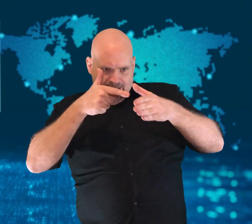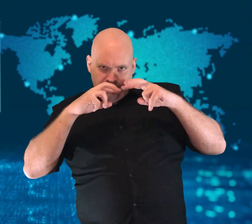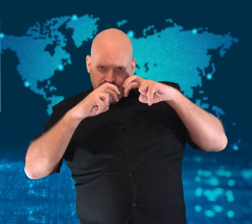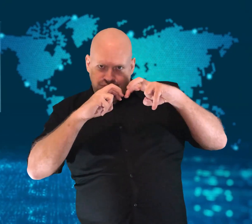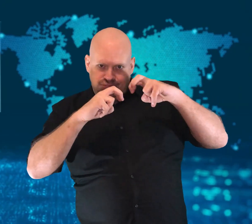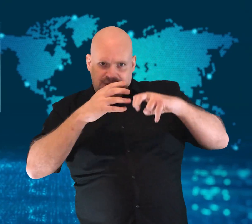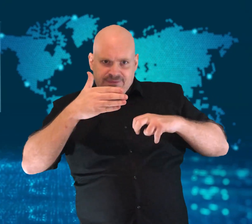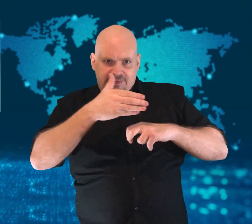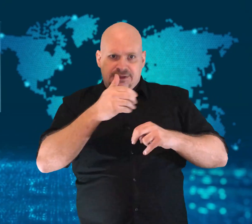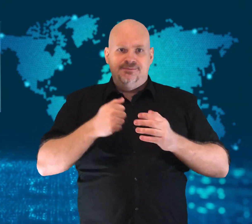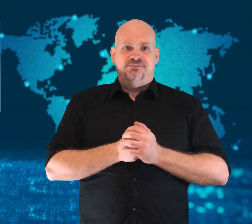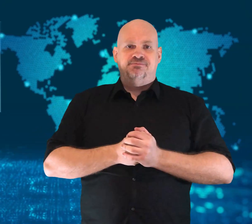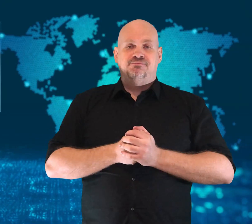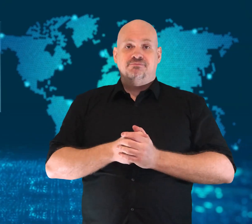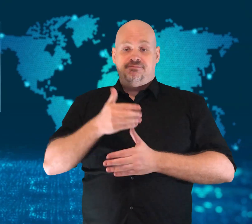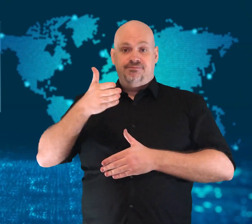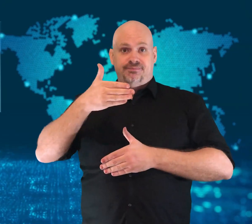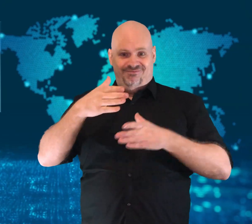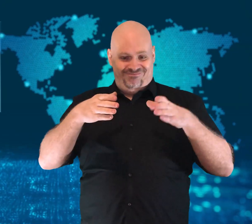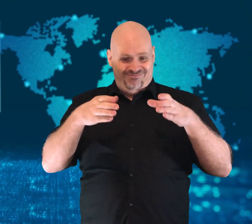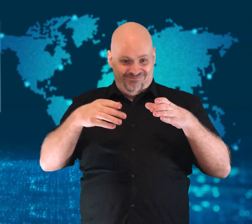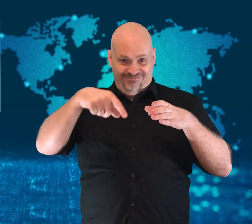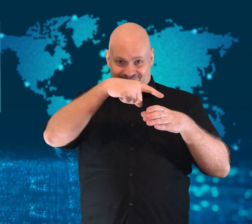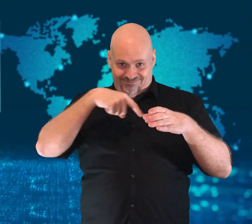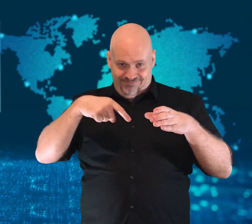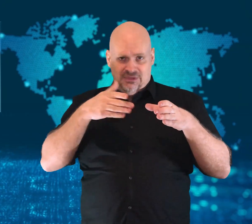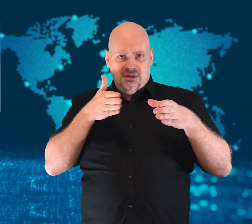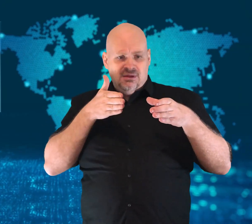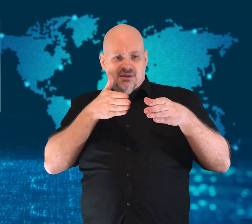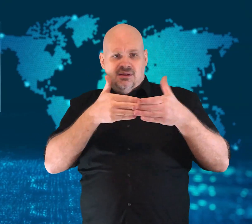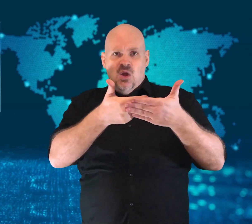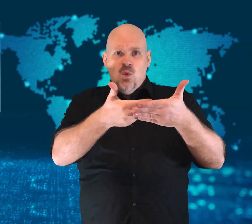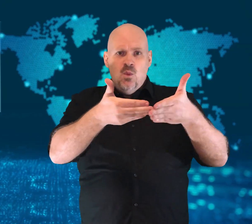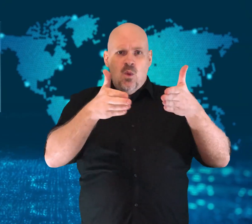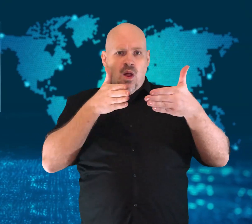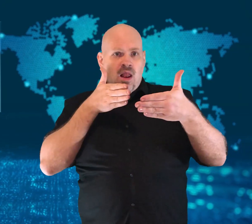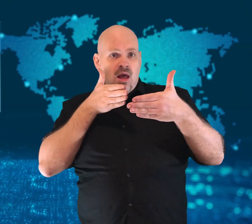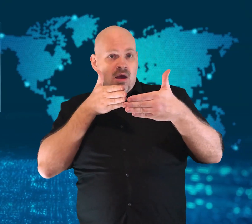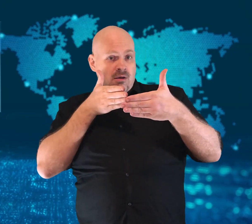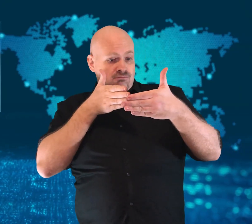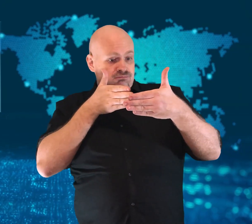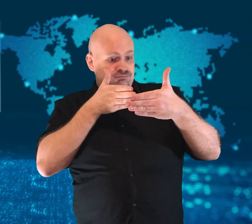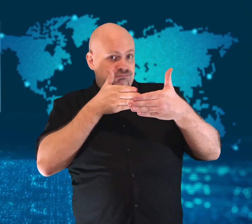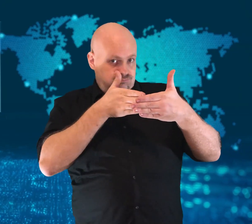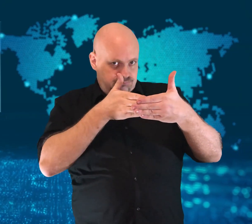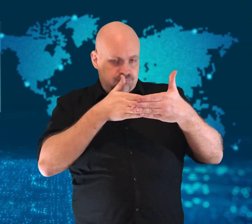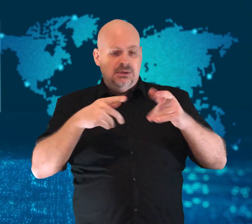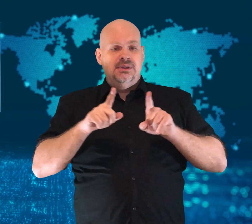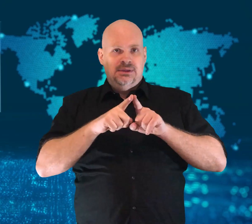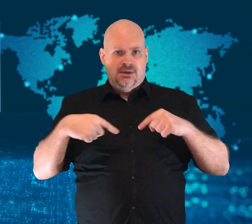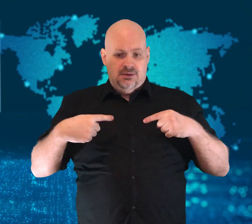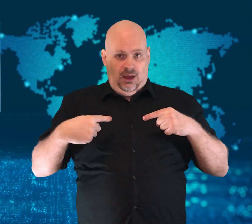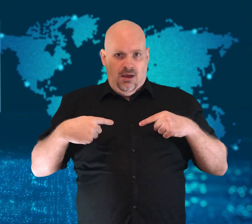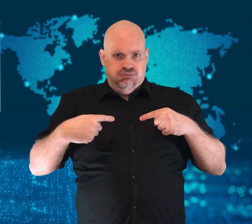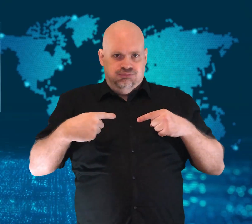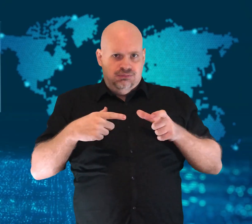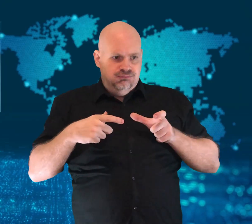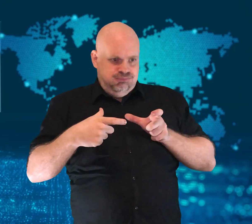The scientists reported that several fish “learned to drive” as